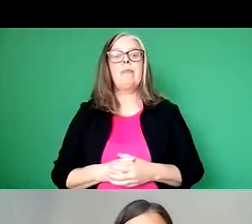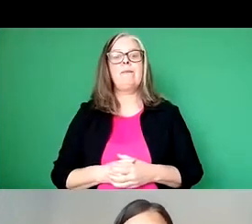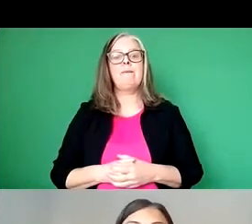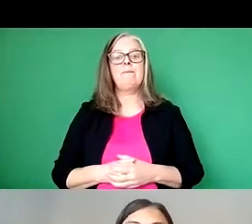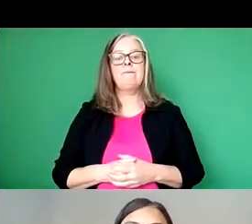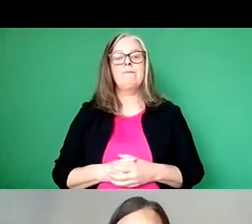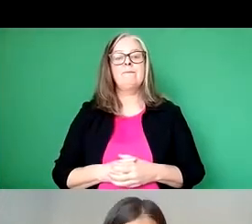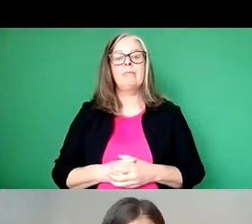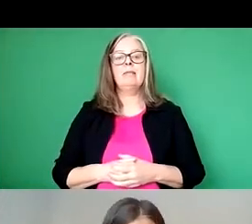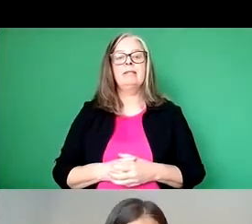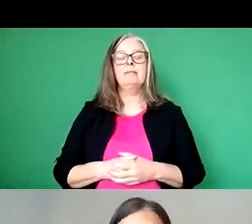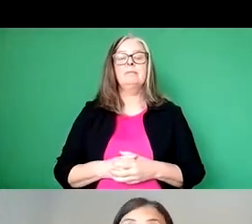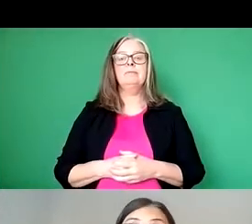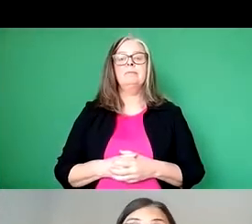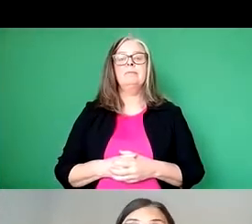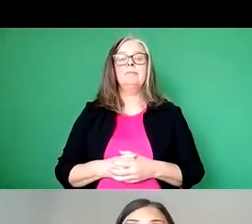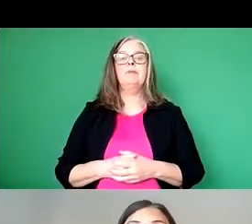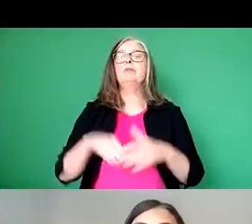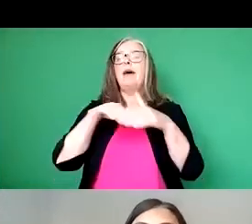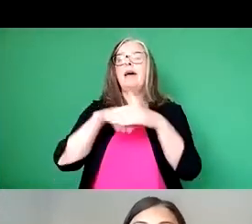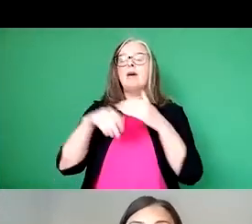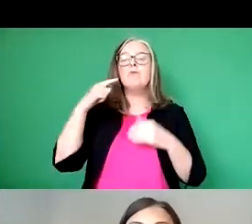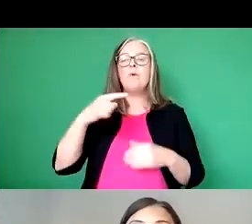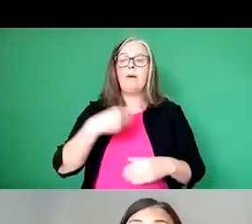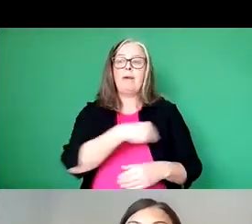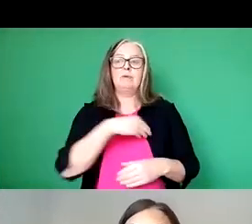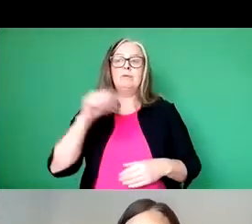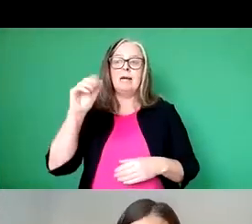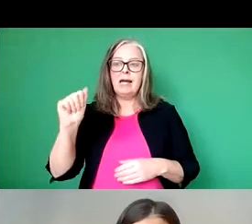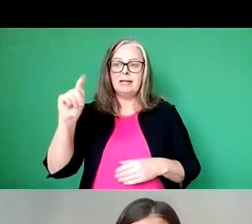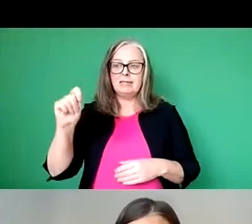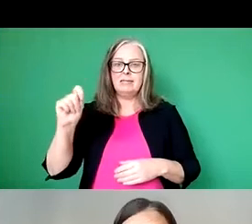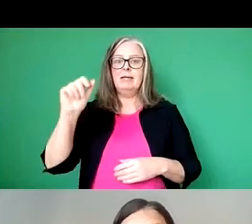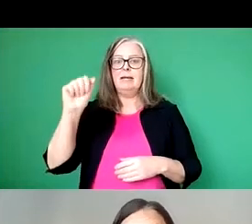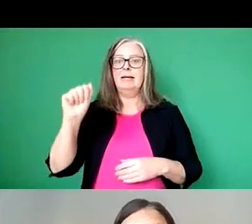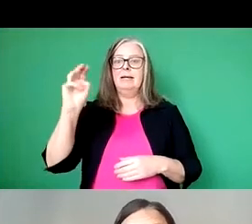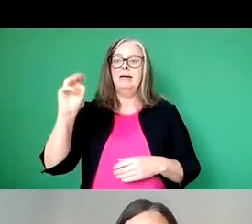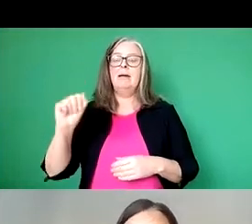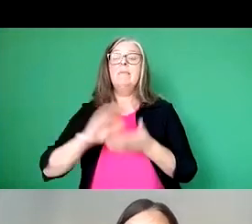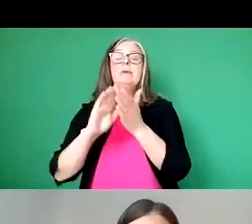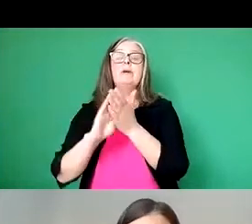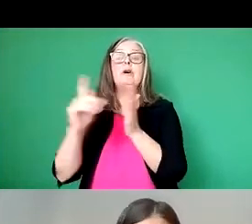so the accessibility for manitobans act became law in manitoba in 2013